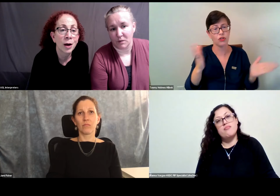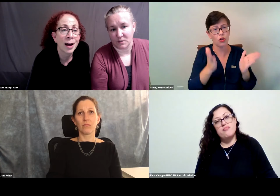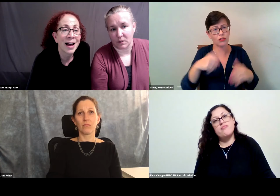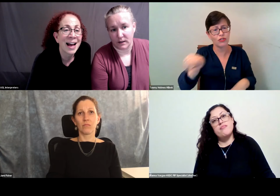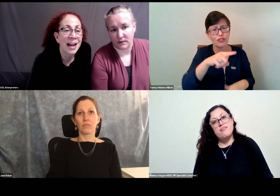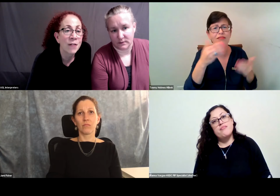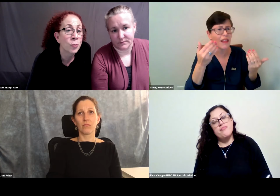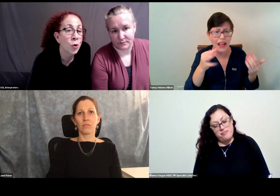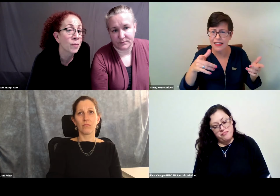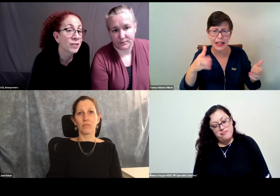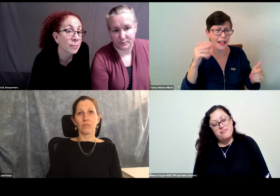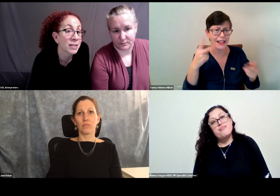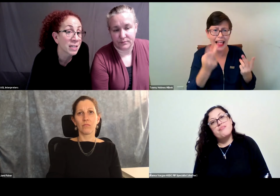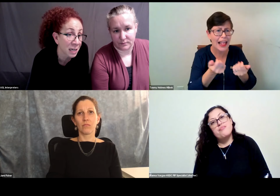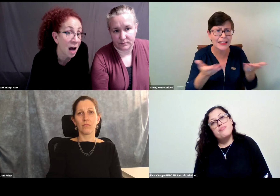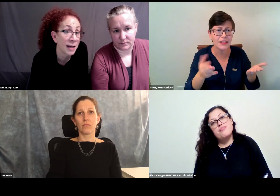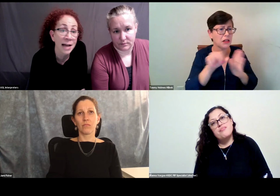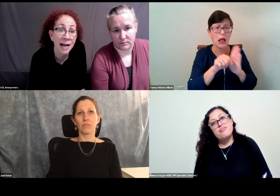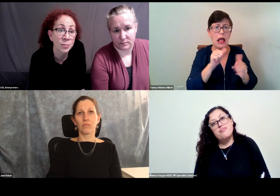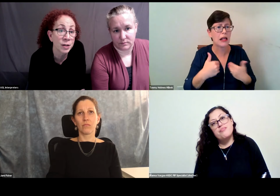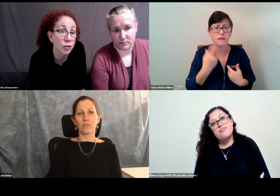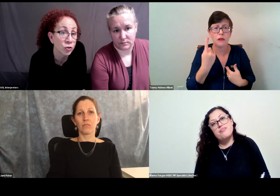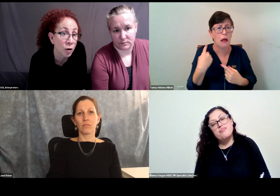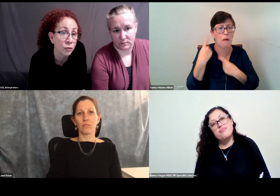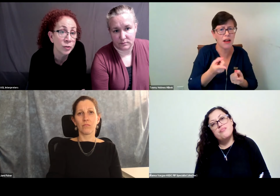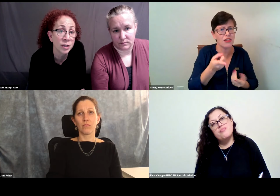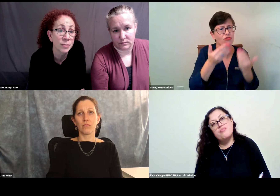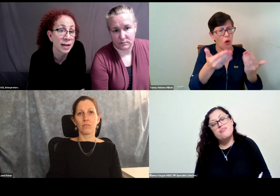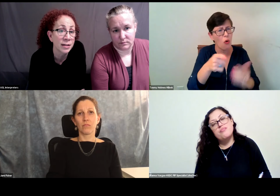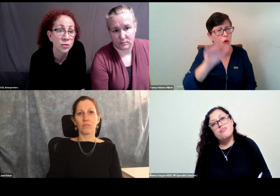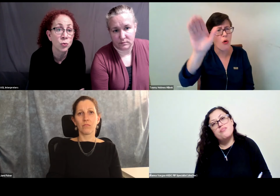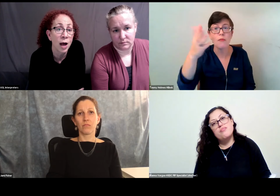Some time and have a problem of some kind, it has been a struggle for some states who have